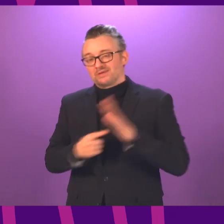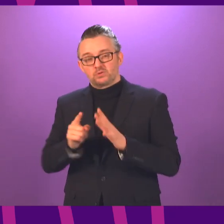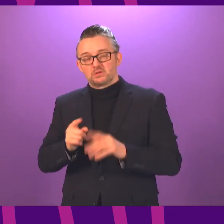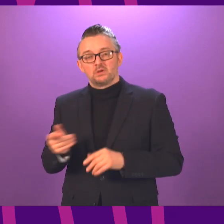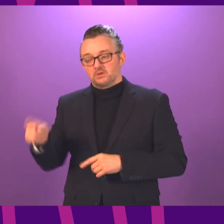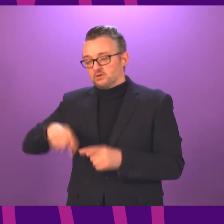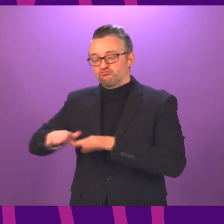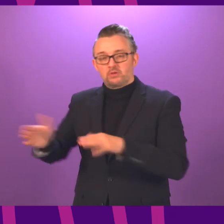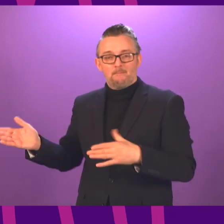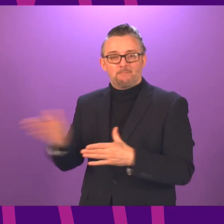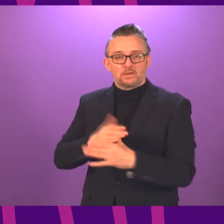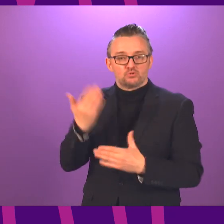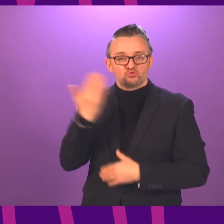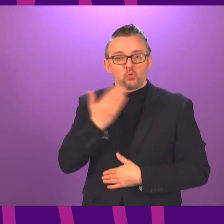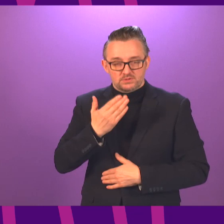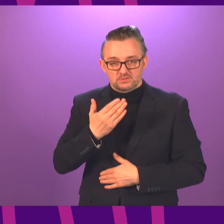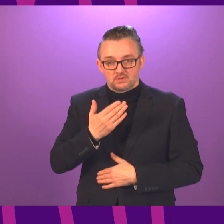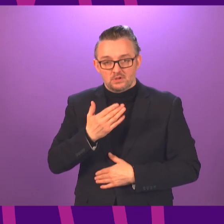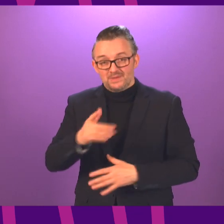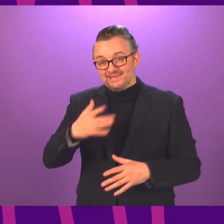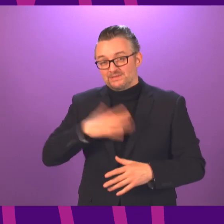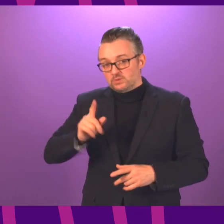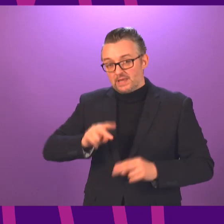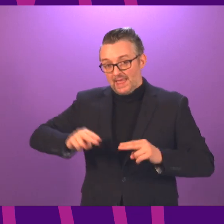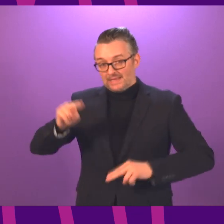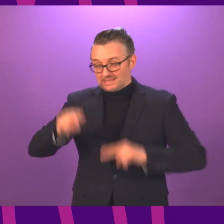All those easings will of course depend on an assessment that it is safe to proceed.?